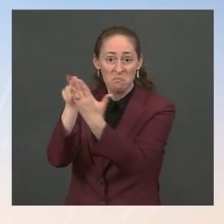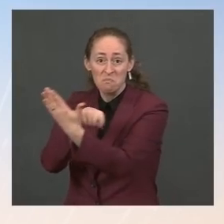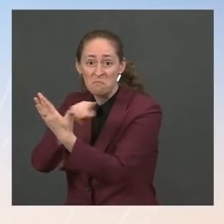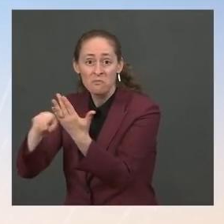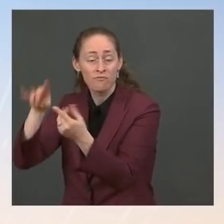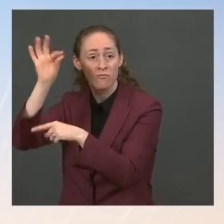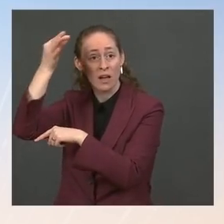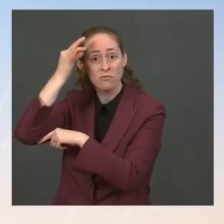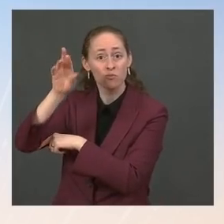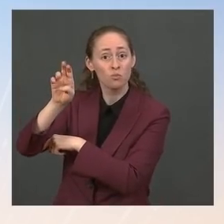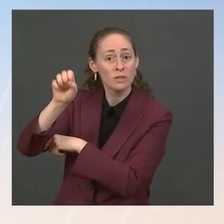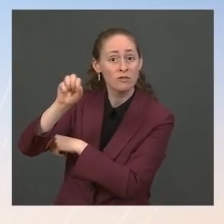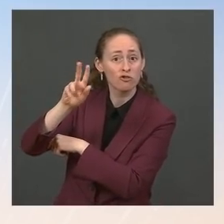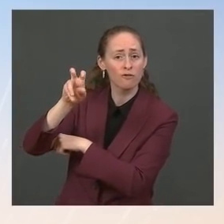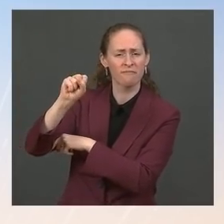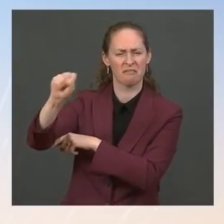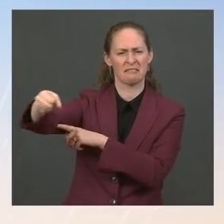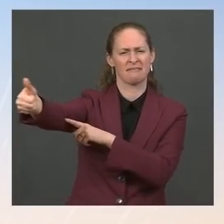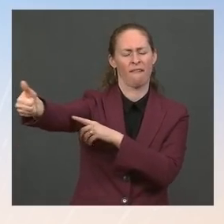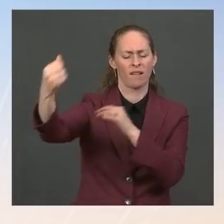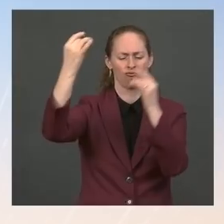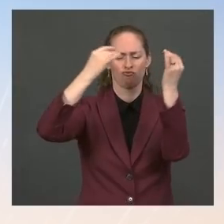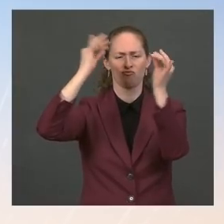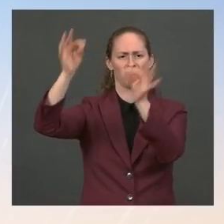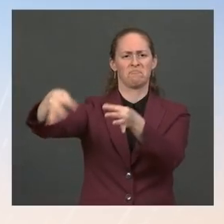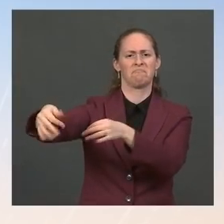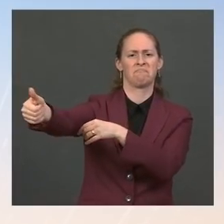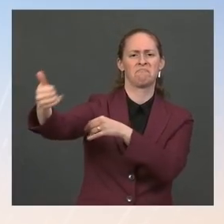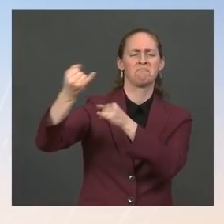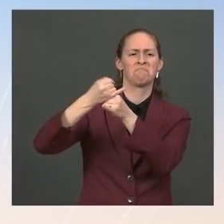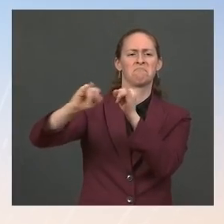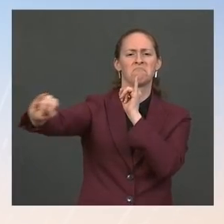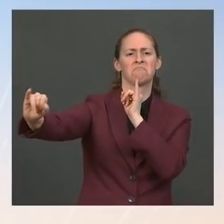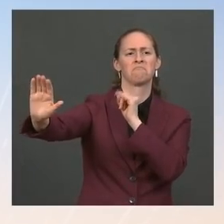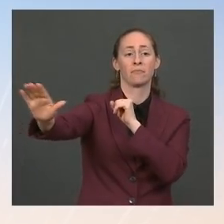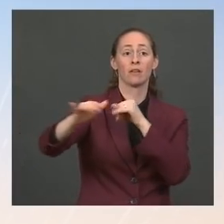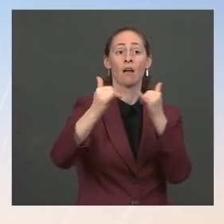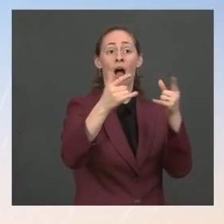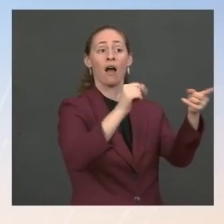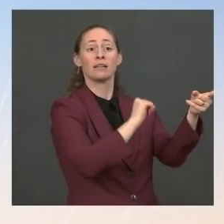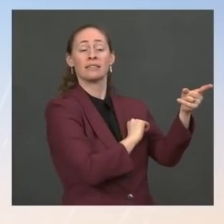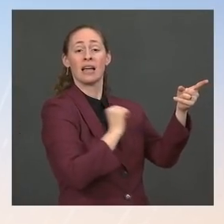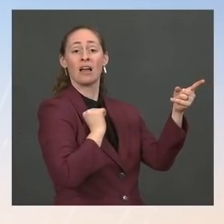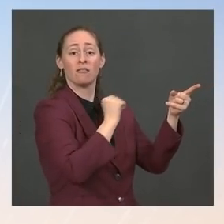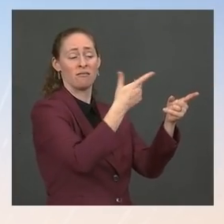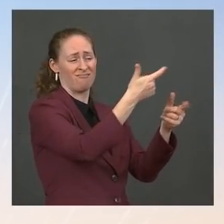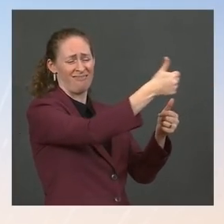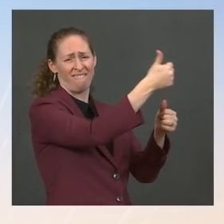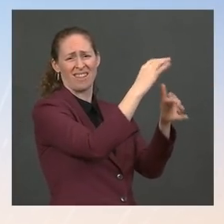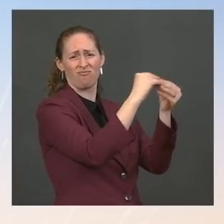and I'll let Senator Manchin, of course, speak for himself and his support or concerns he may have.